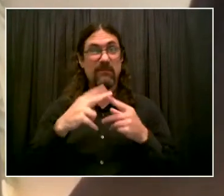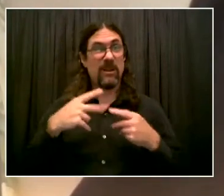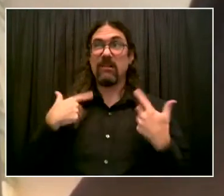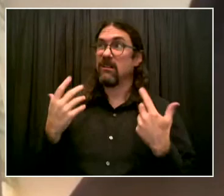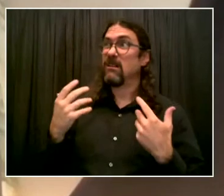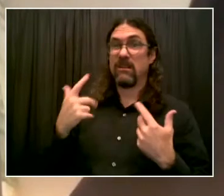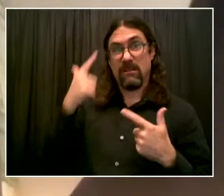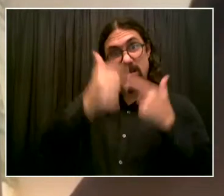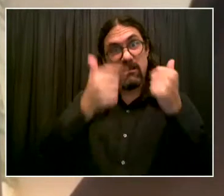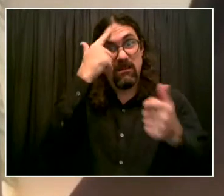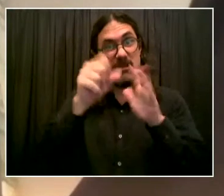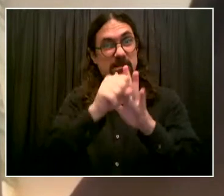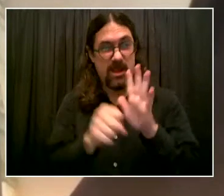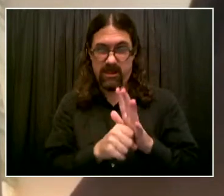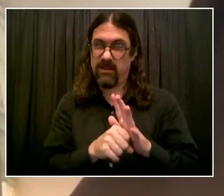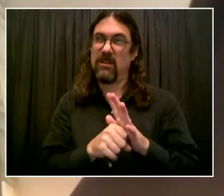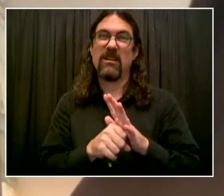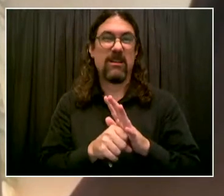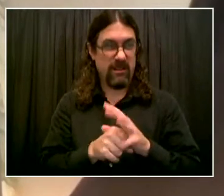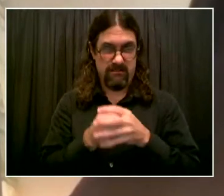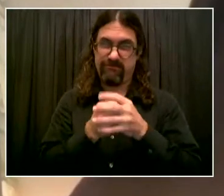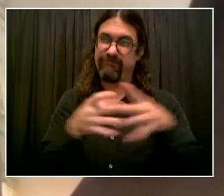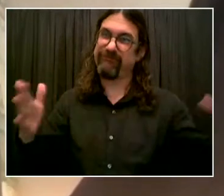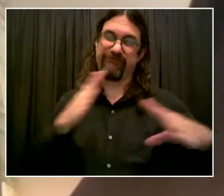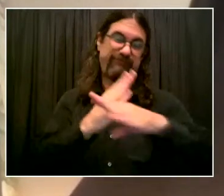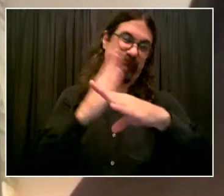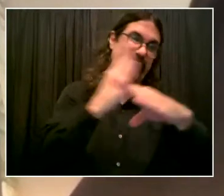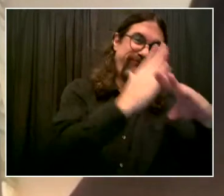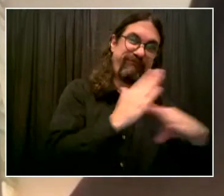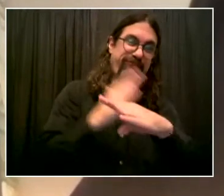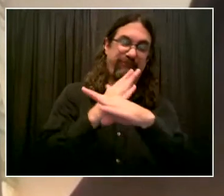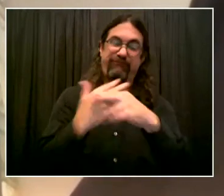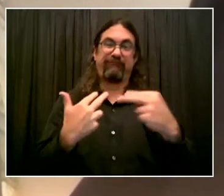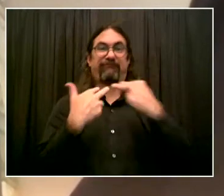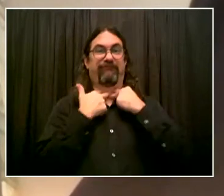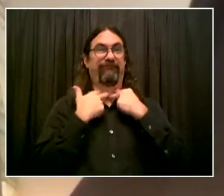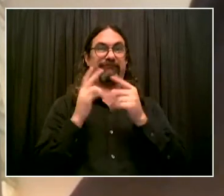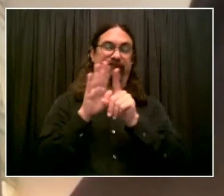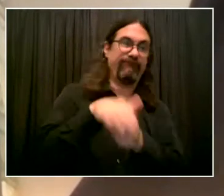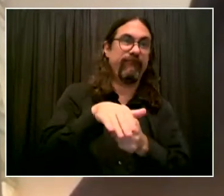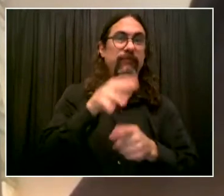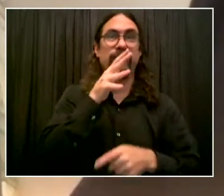ABORTIONS. ONE IS LITERALLY